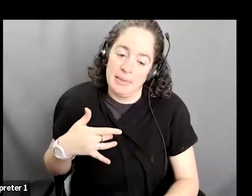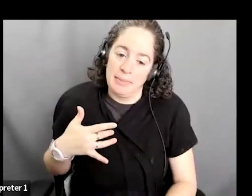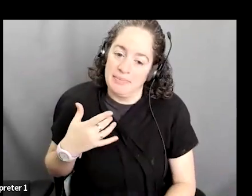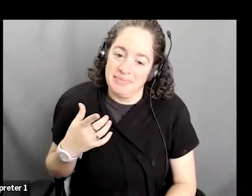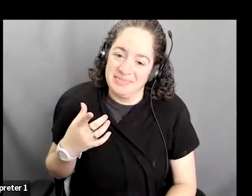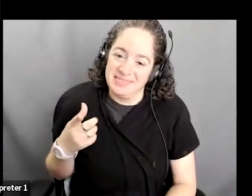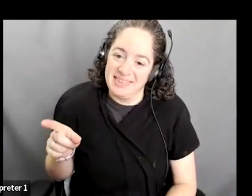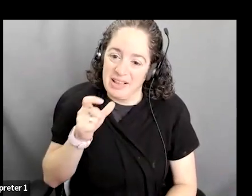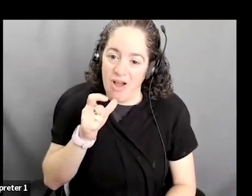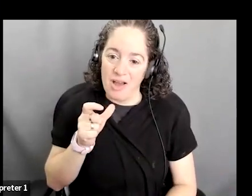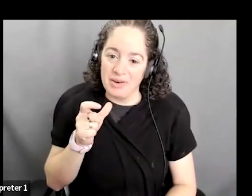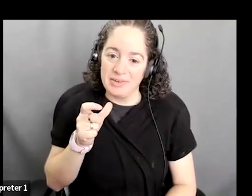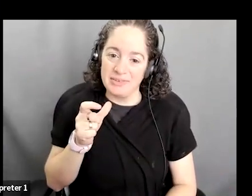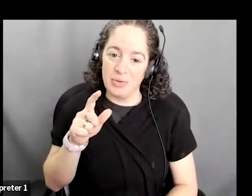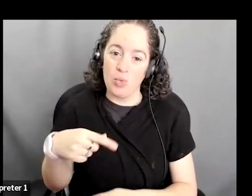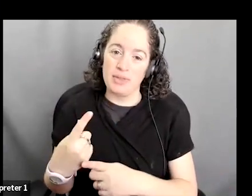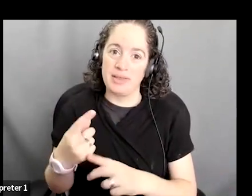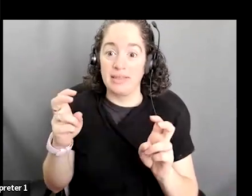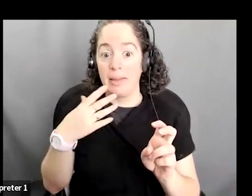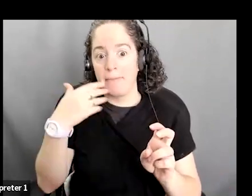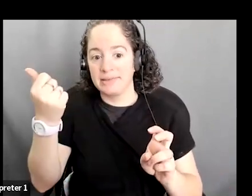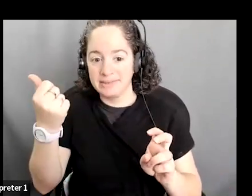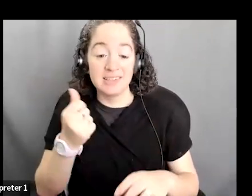It's also that it has a giant--